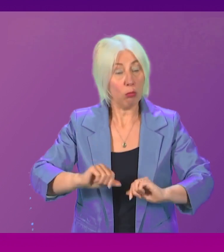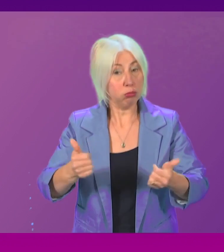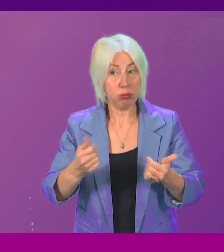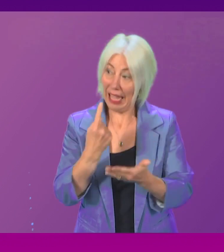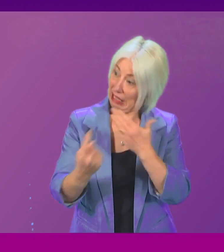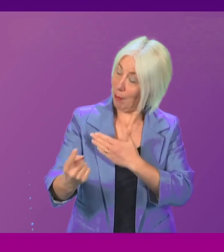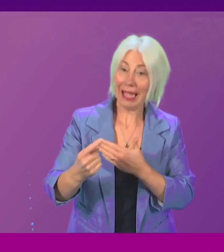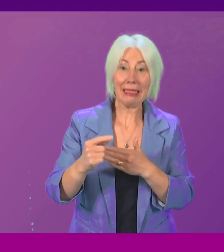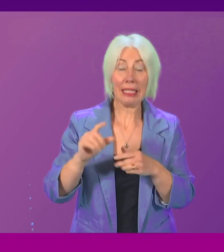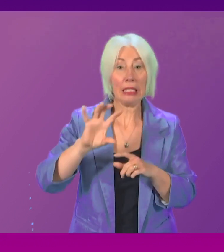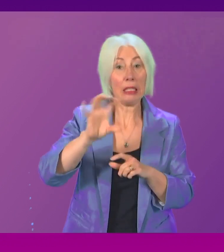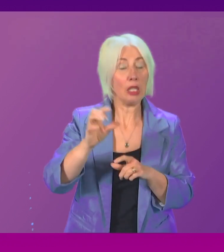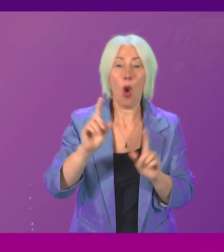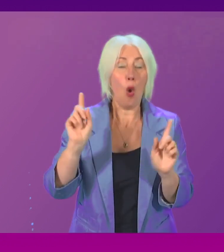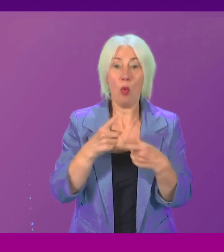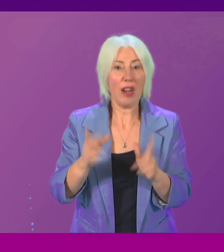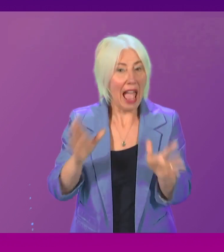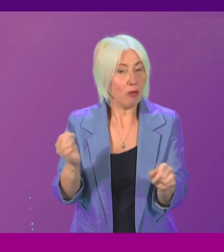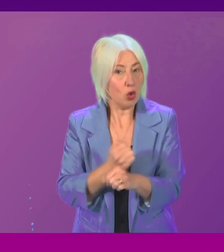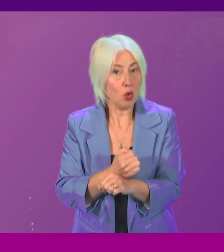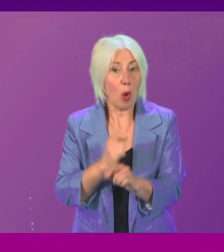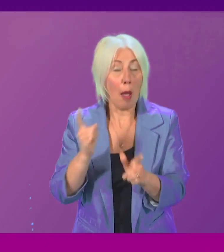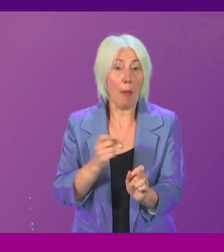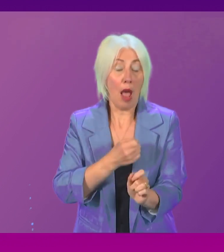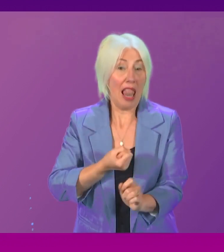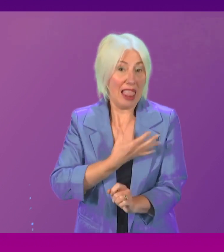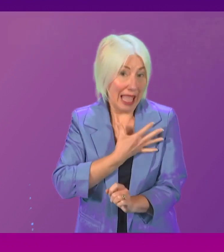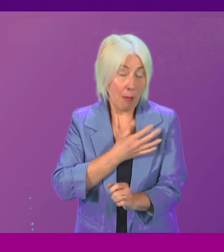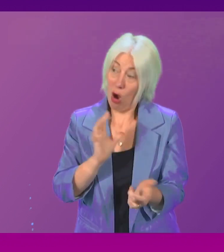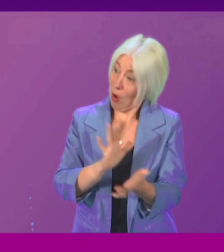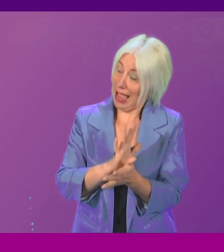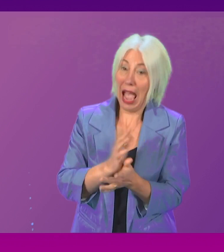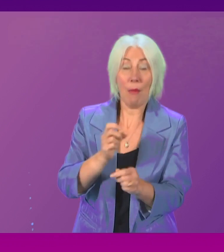while Labour still prefers this country to be governed by Tories at Westminster, rather